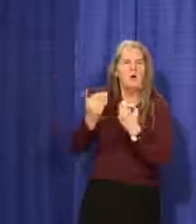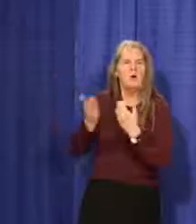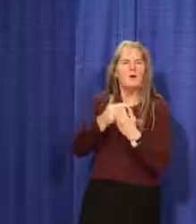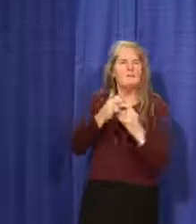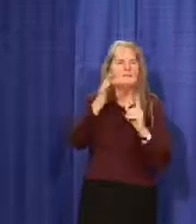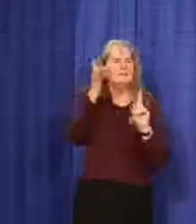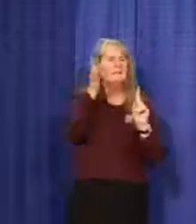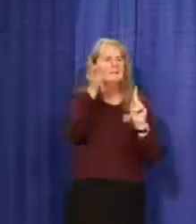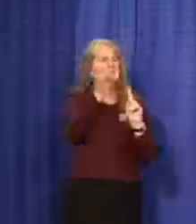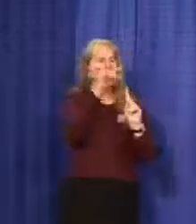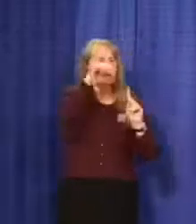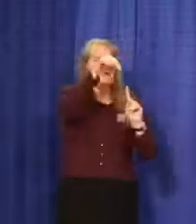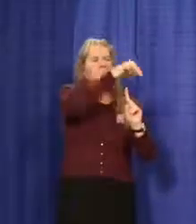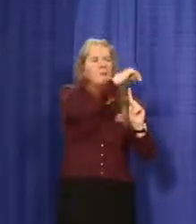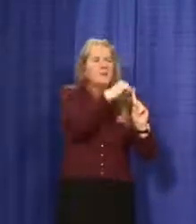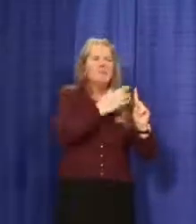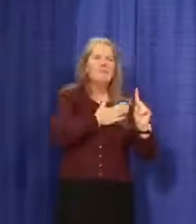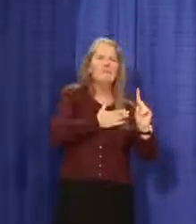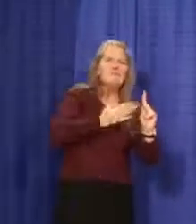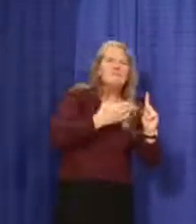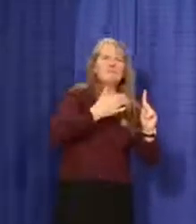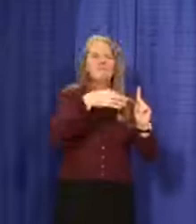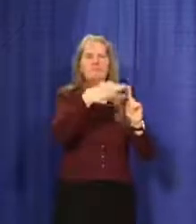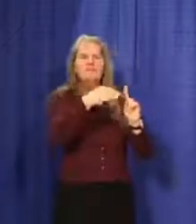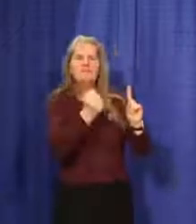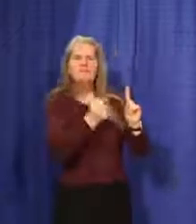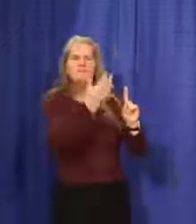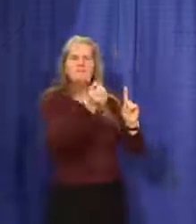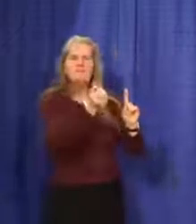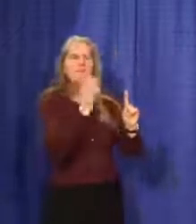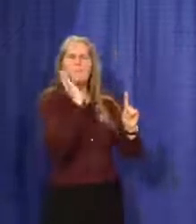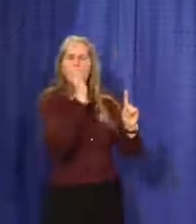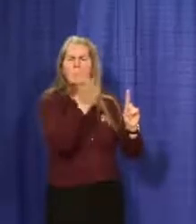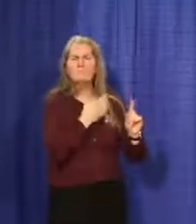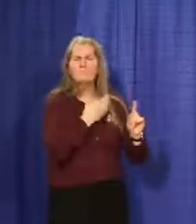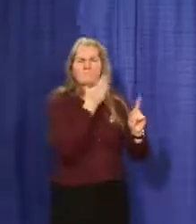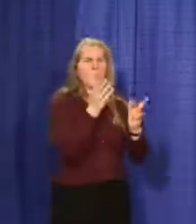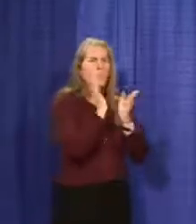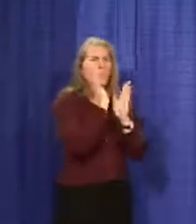contacts and talk to contacts, and therefore complete those